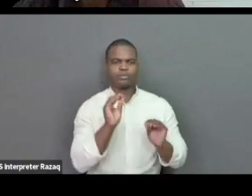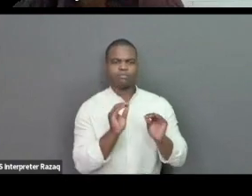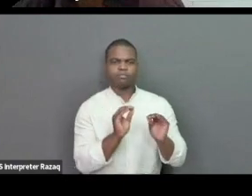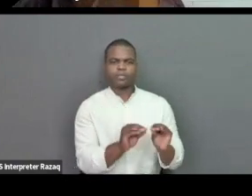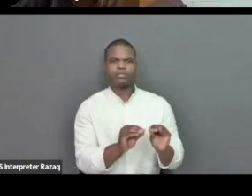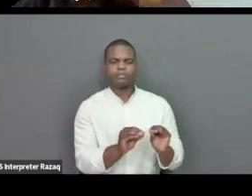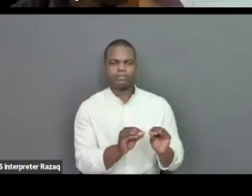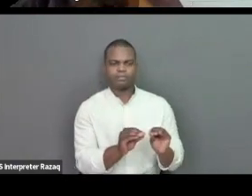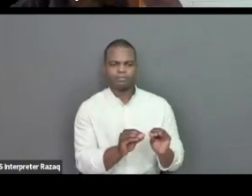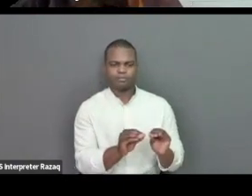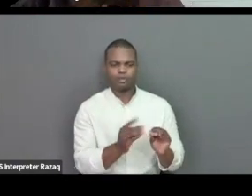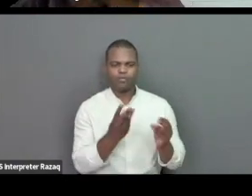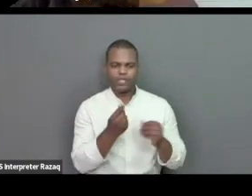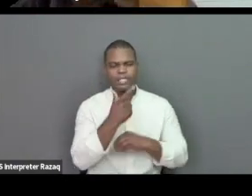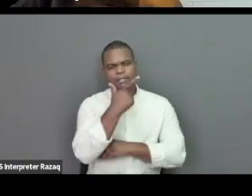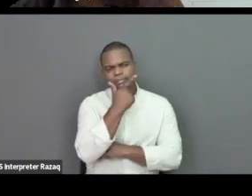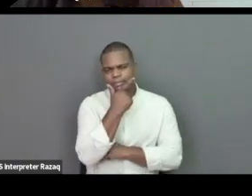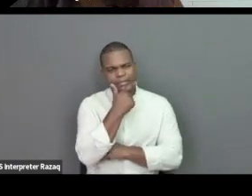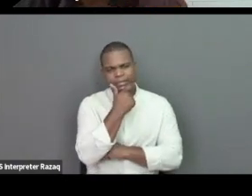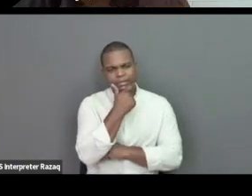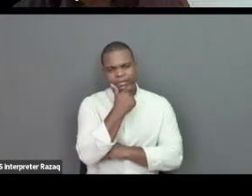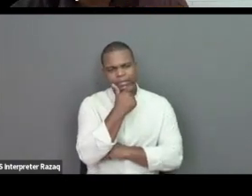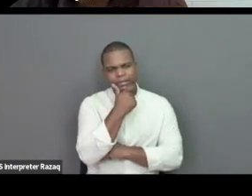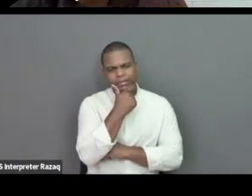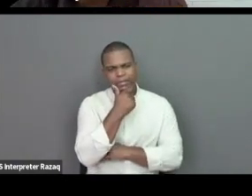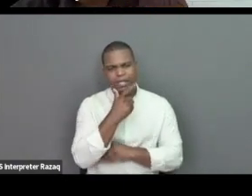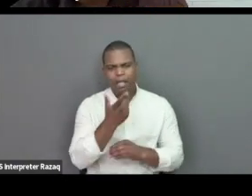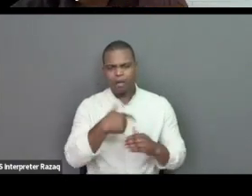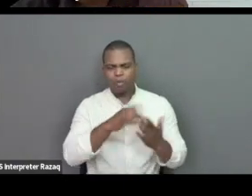missing. Or also, in that case, if you think that something we mentioned is